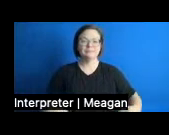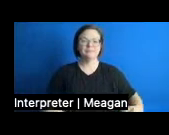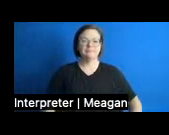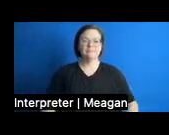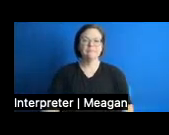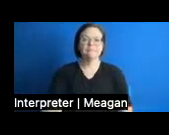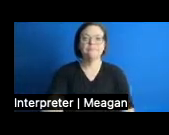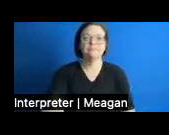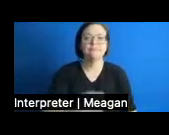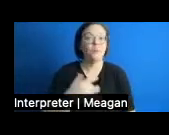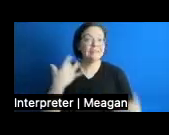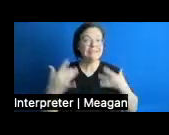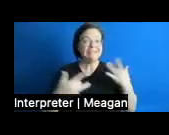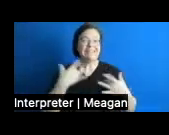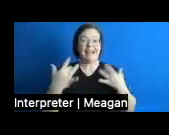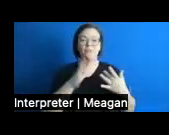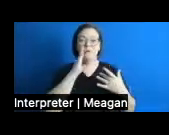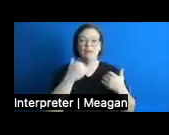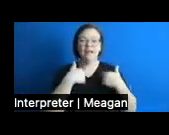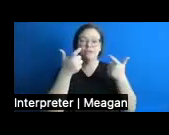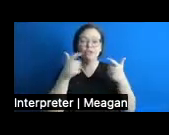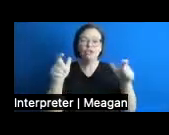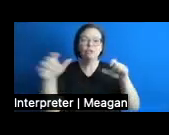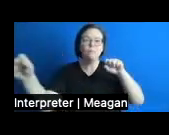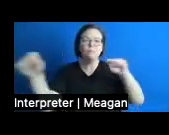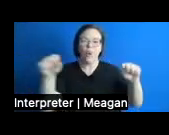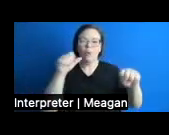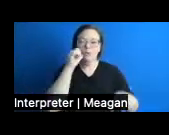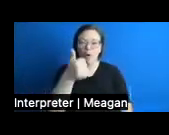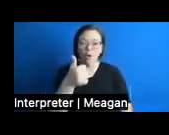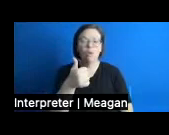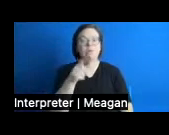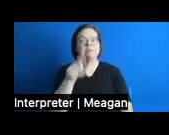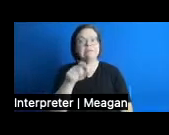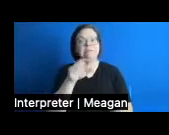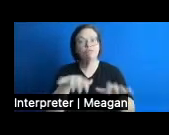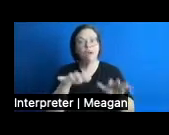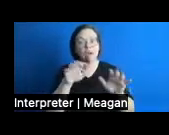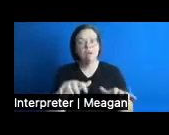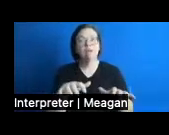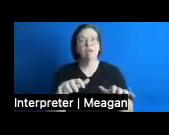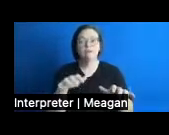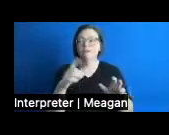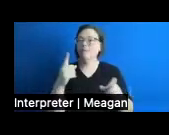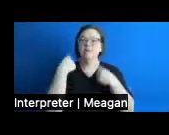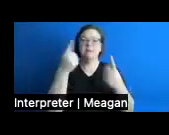We're very excited. We're gonna get a huge thunderstorm tomorrow which is desperately needed because it has been dry as a bone.